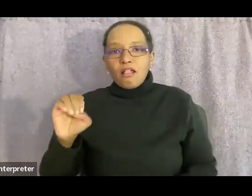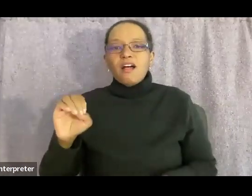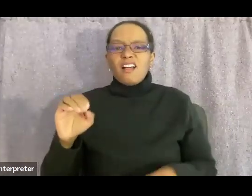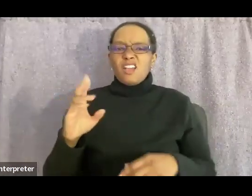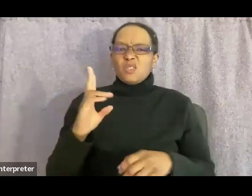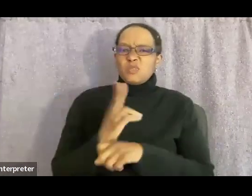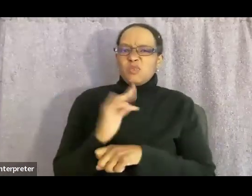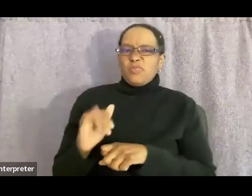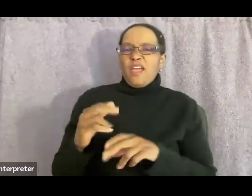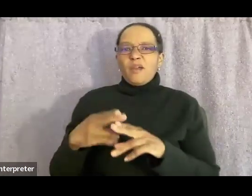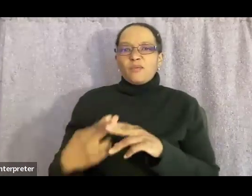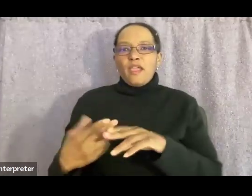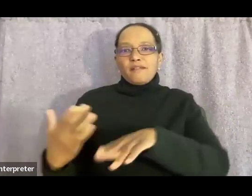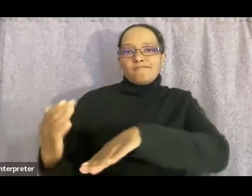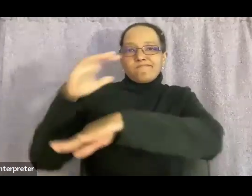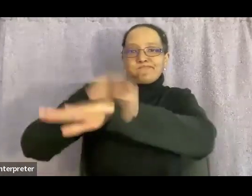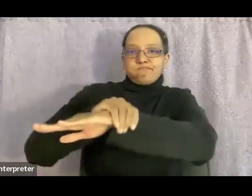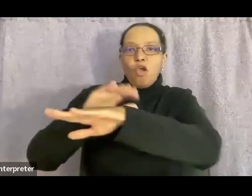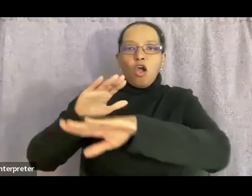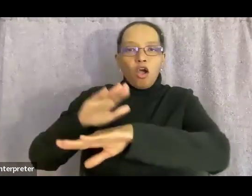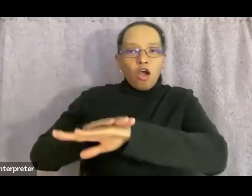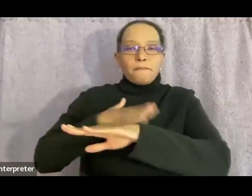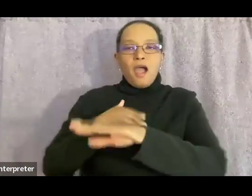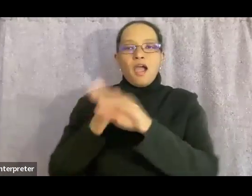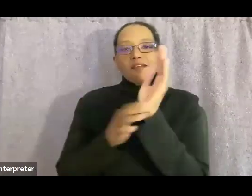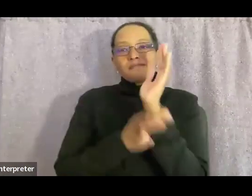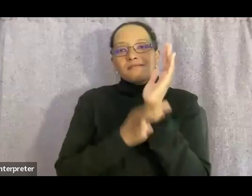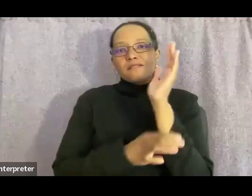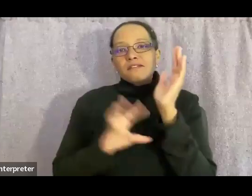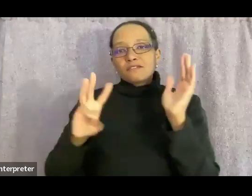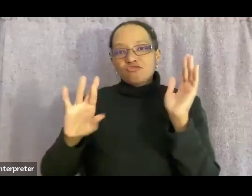I don't feel like hanging onto something, because my thumb hurts today.